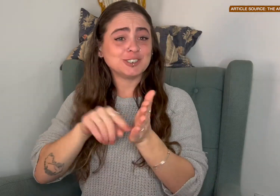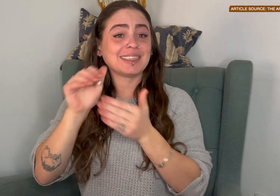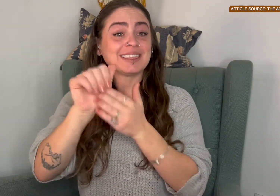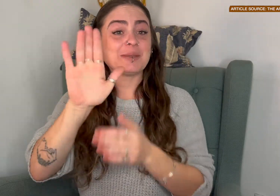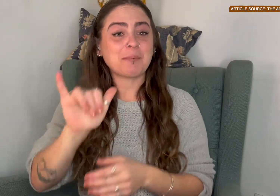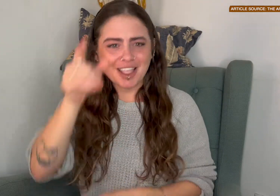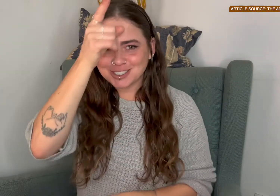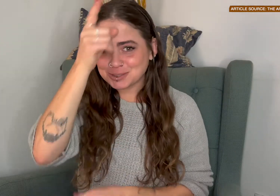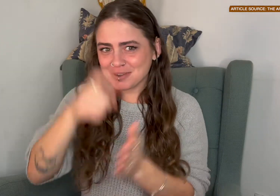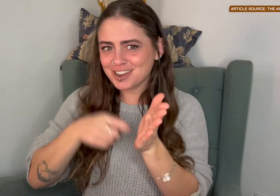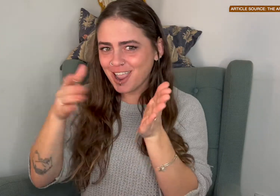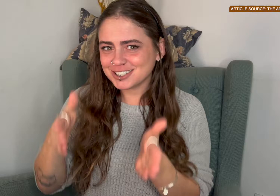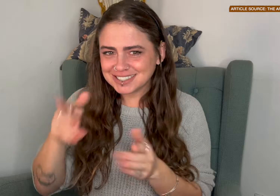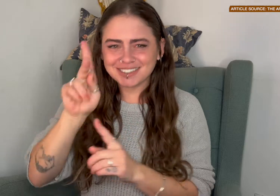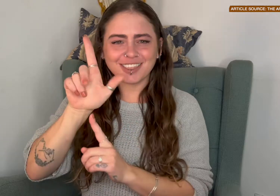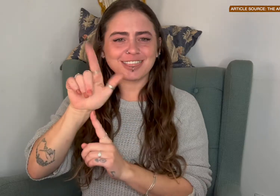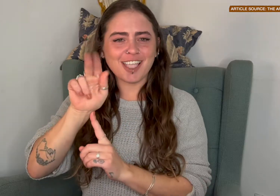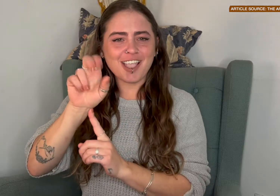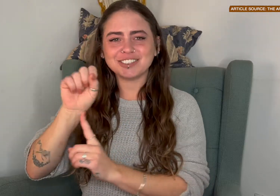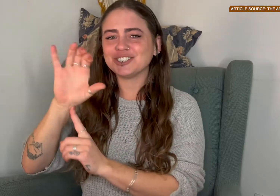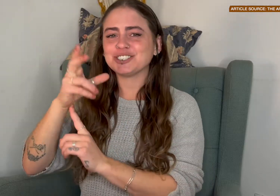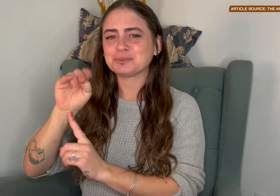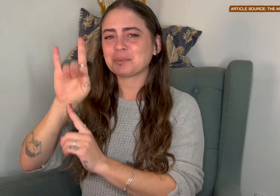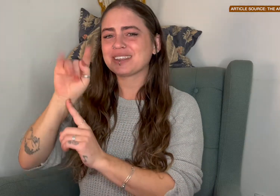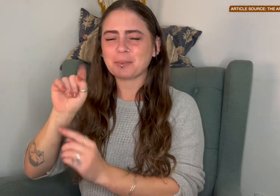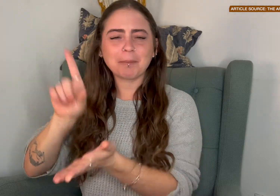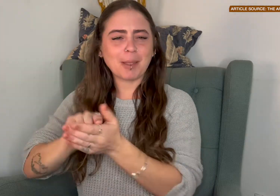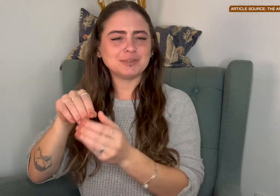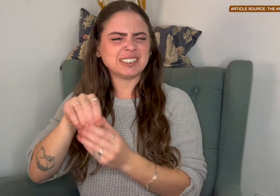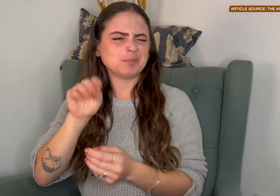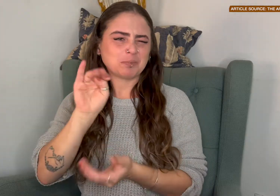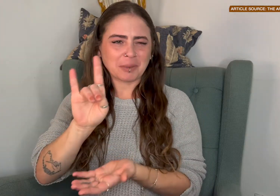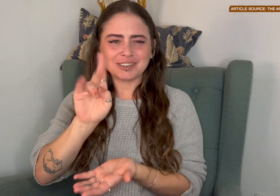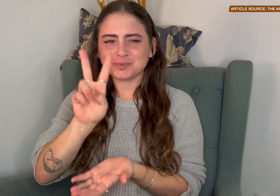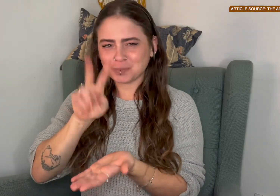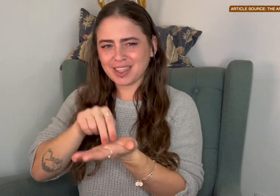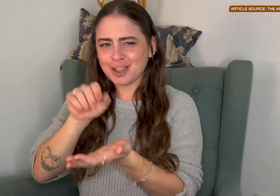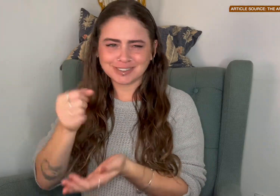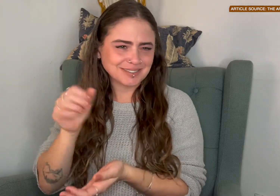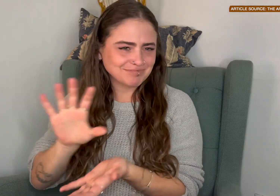led by the German archaeologist Klaus Schmidt was published in the mid-2000s.